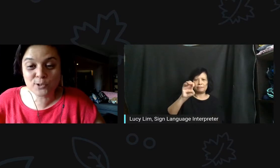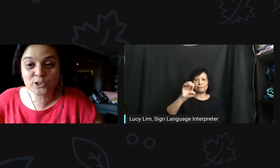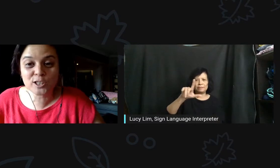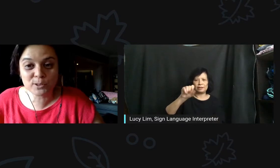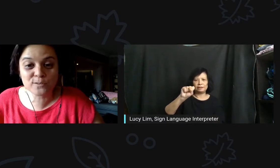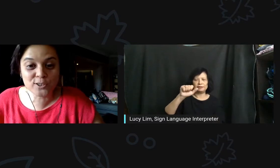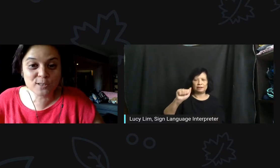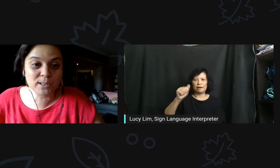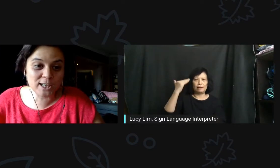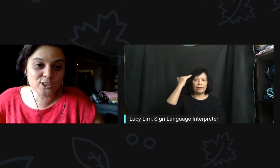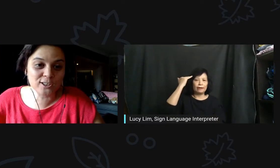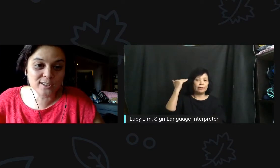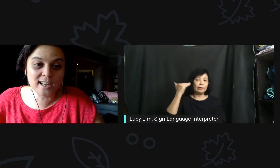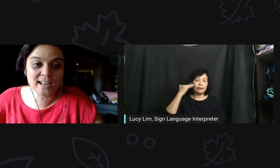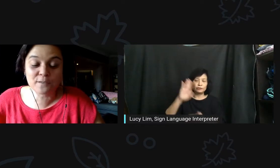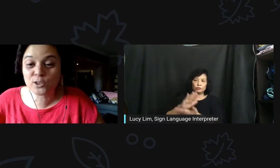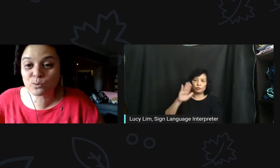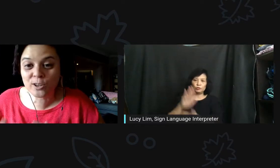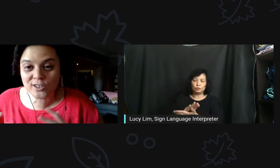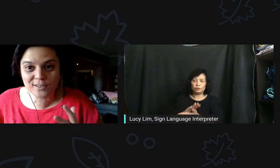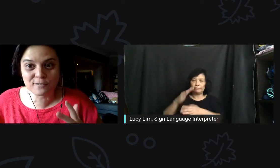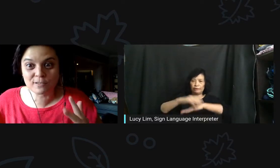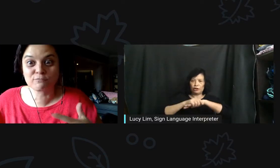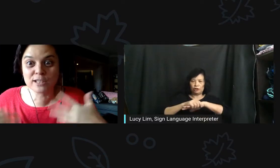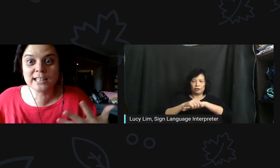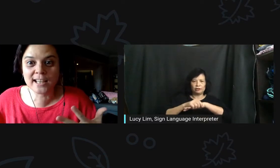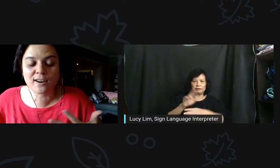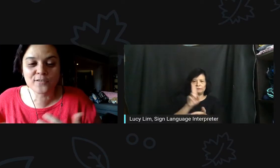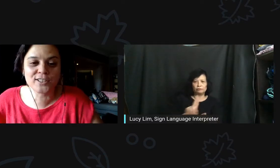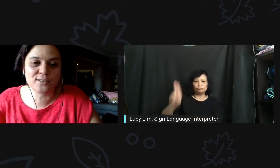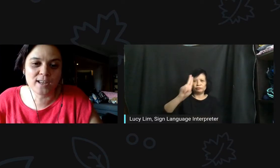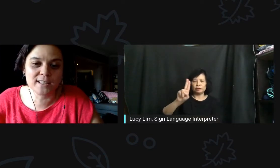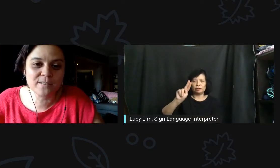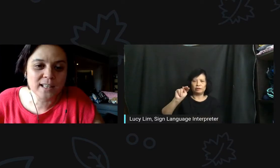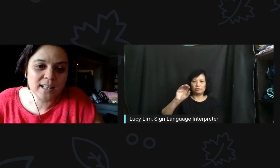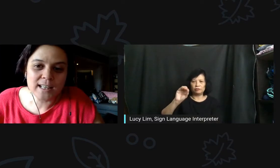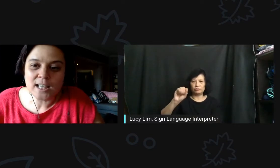from Nottingham University Malaysia to say a few words to really kick off this event.